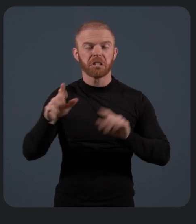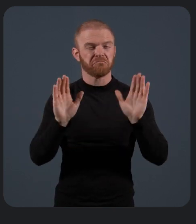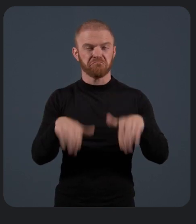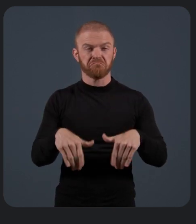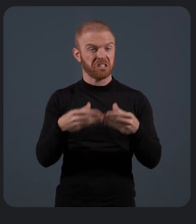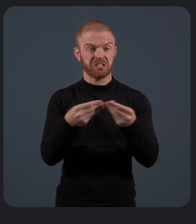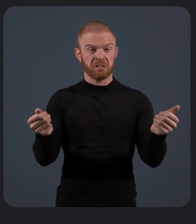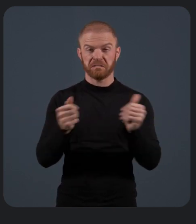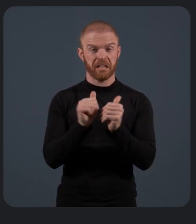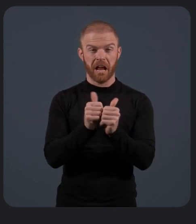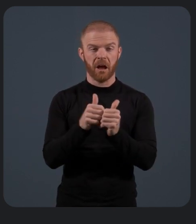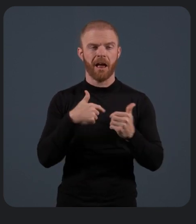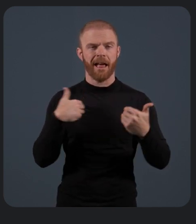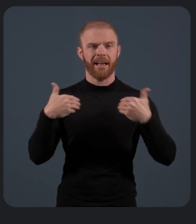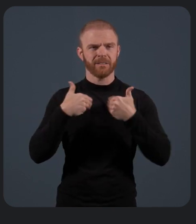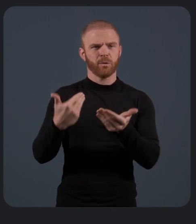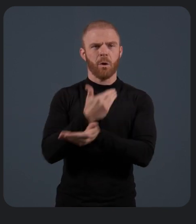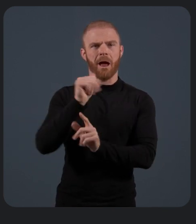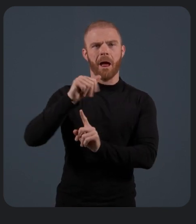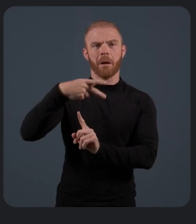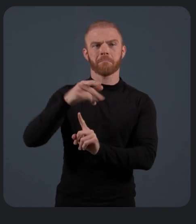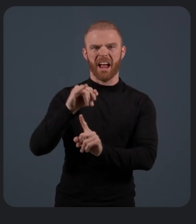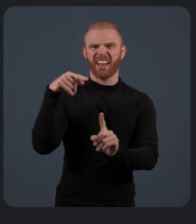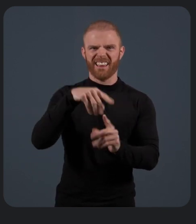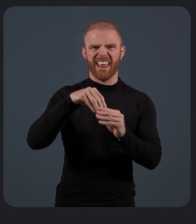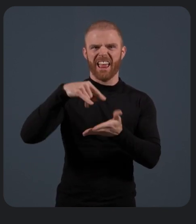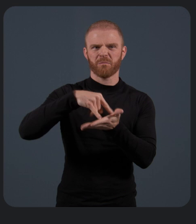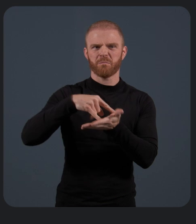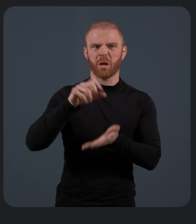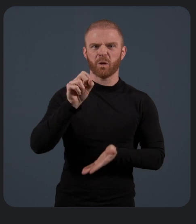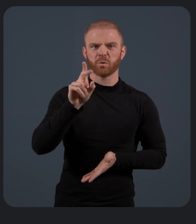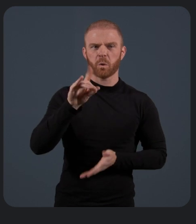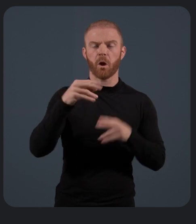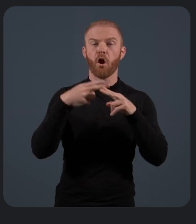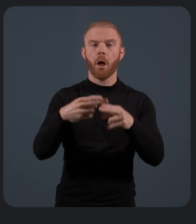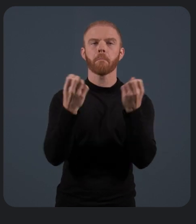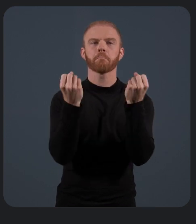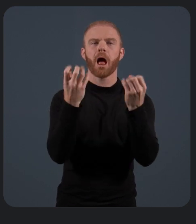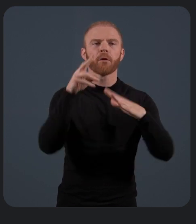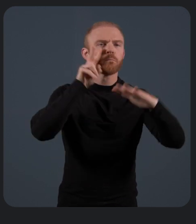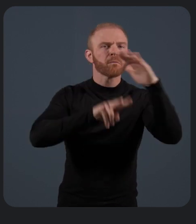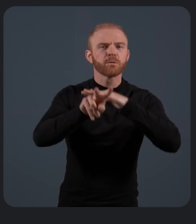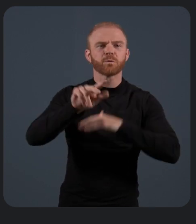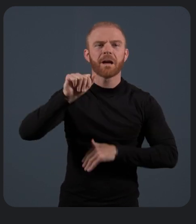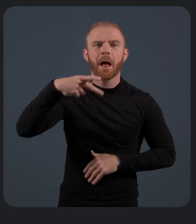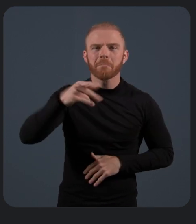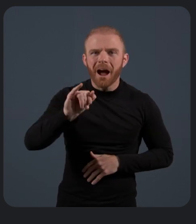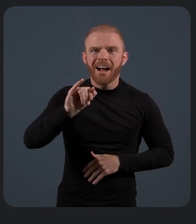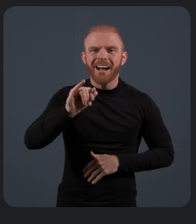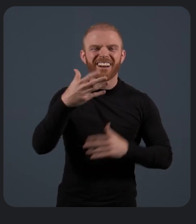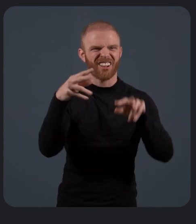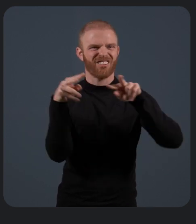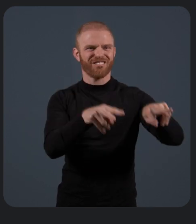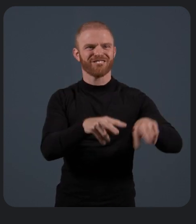a new API in Android Studio called Multipreview API. Let's check it out.